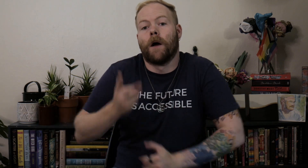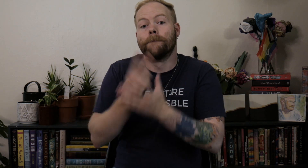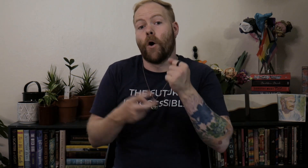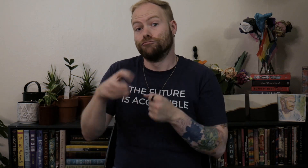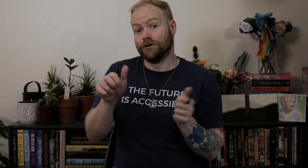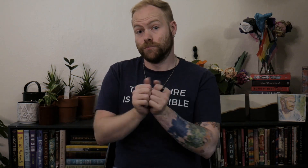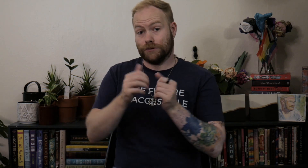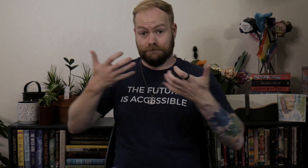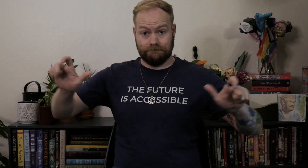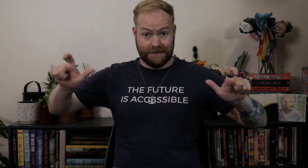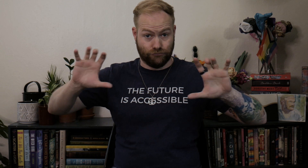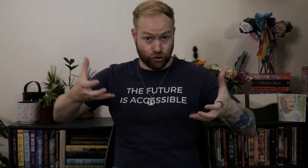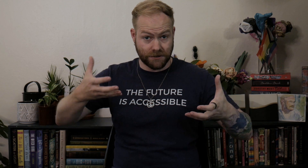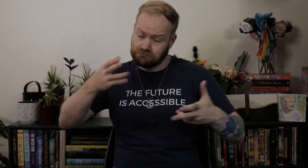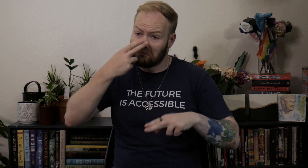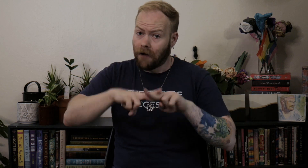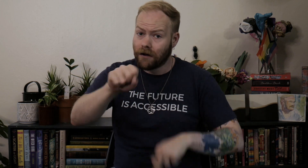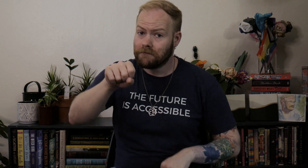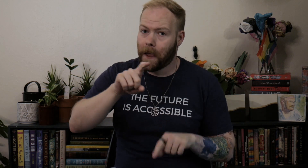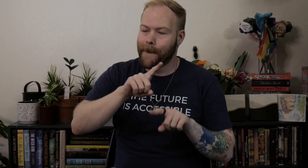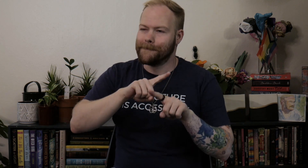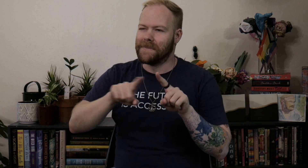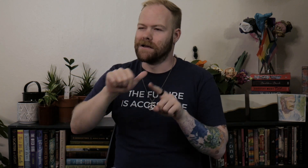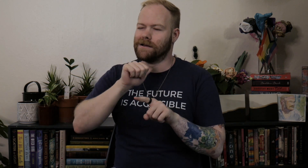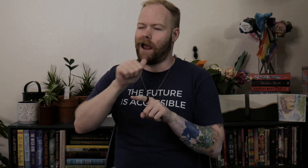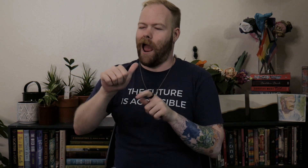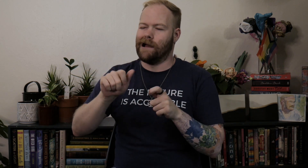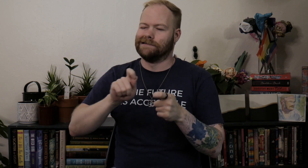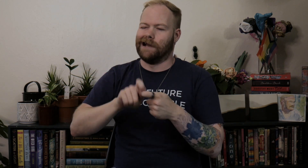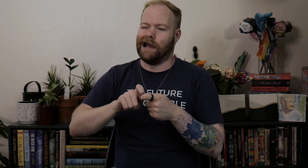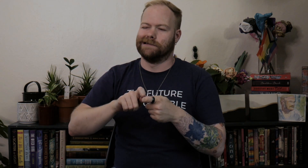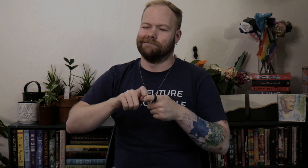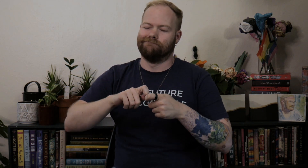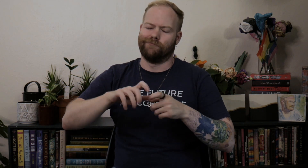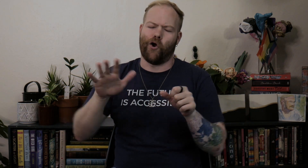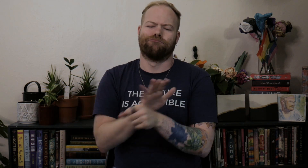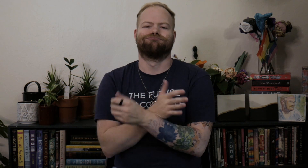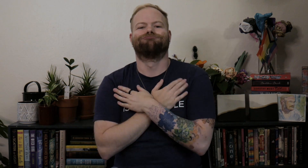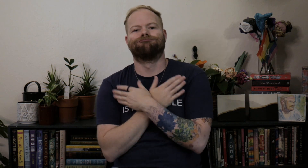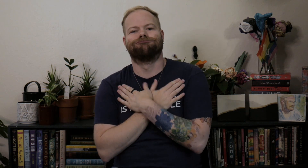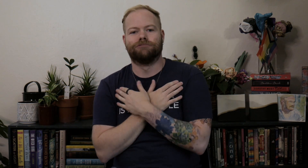Both trips were with large groups, which was fun but not exactly fully relaxing.